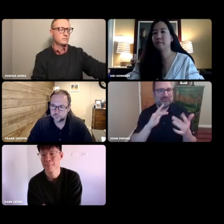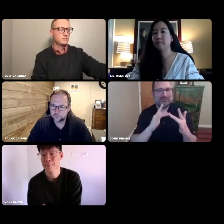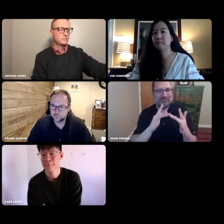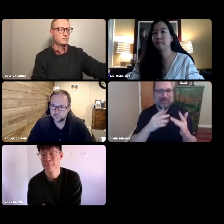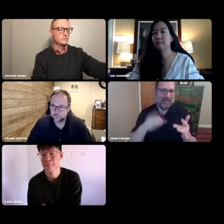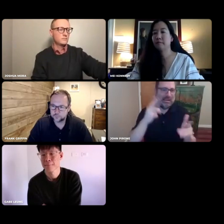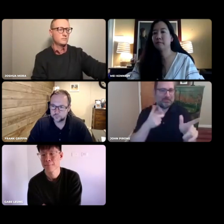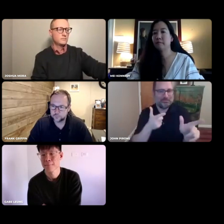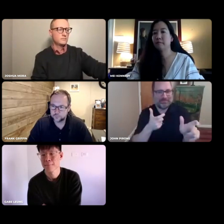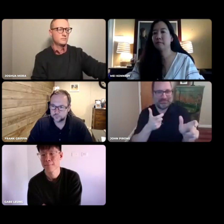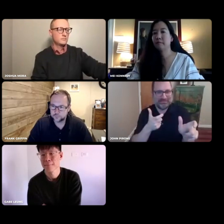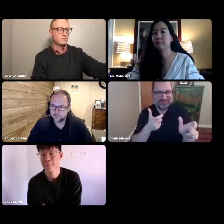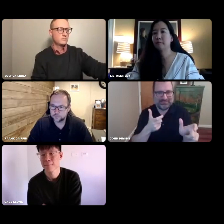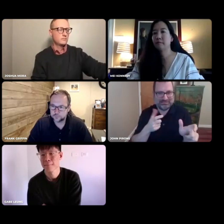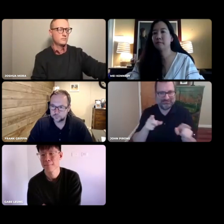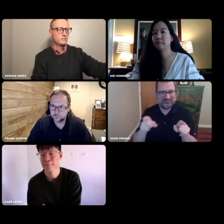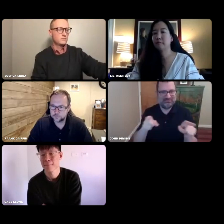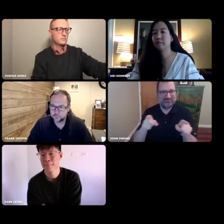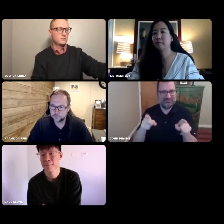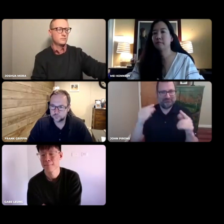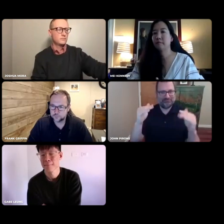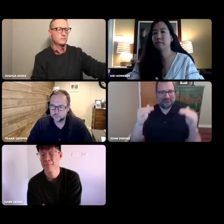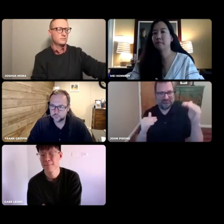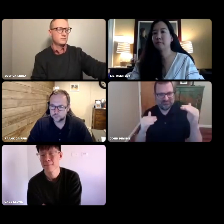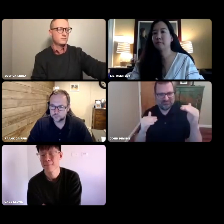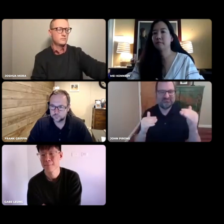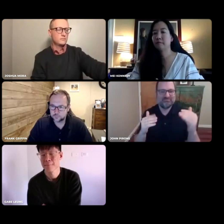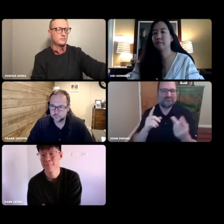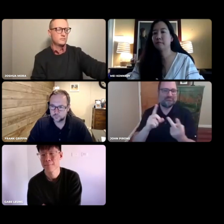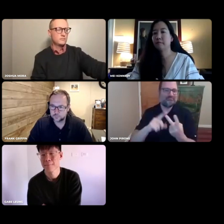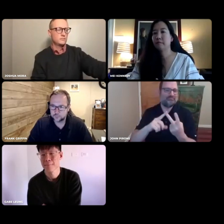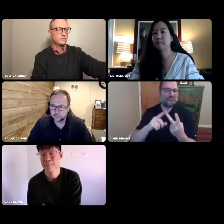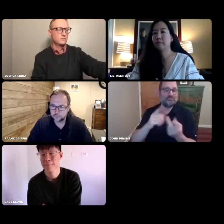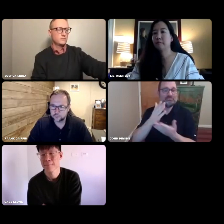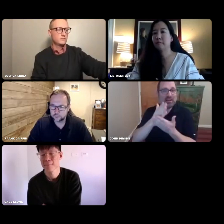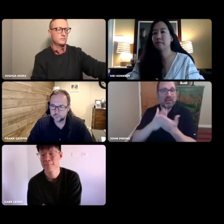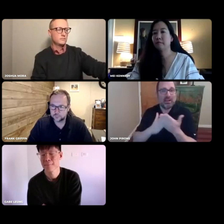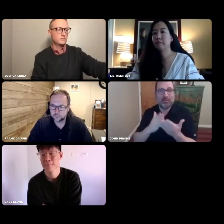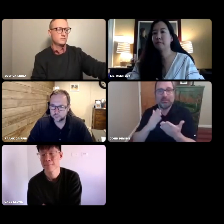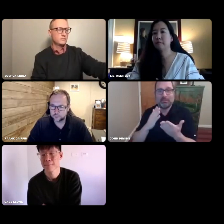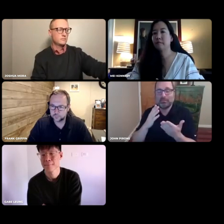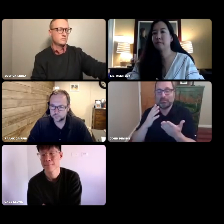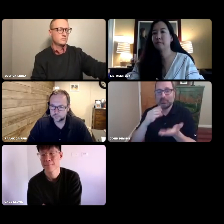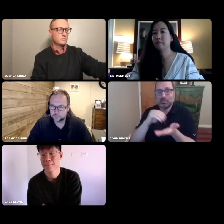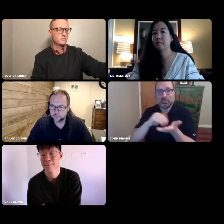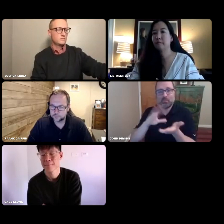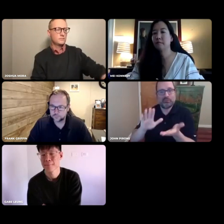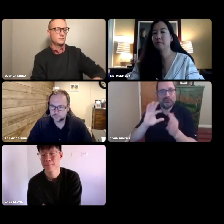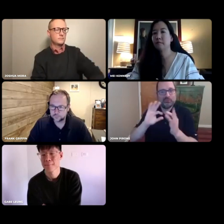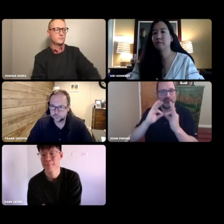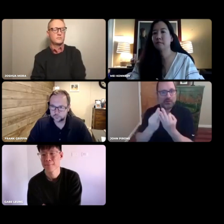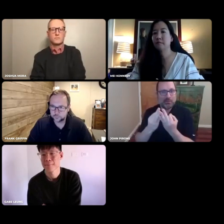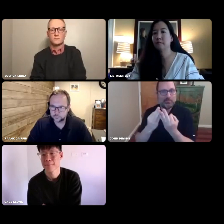Others have high speed. There's a disparity there that we need to be aware of.